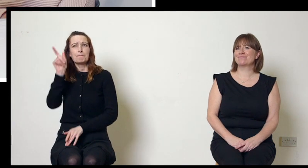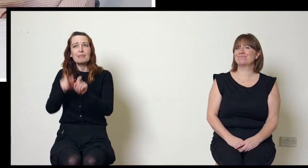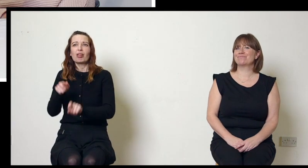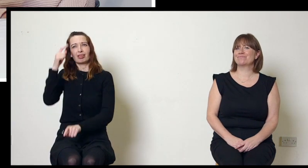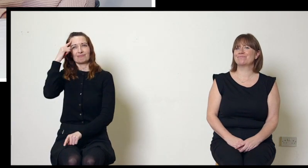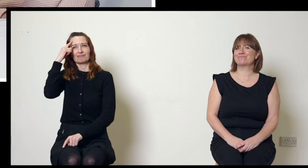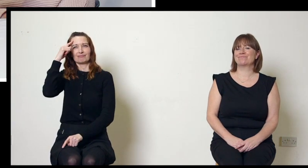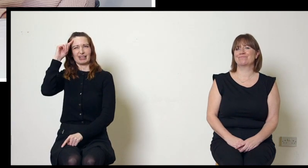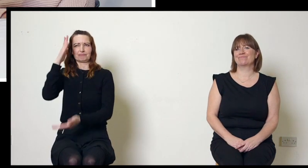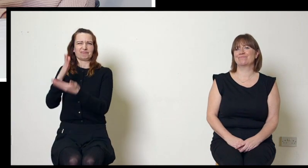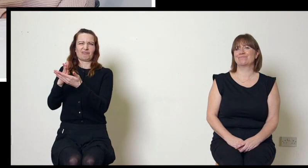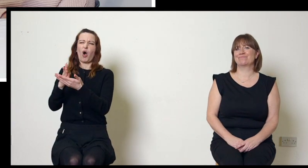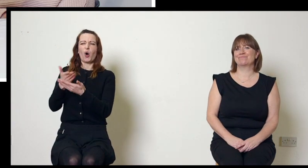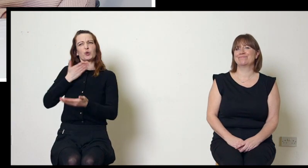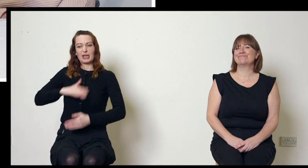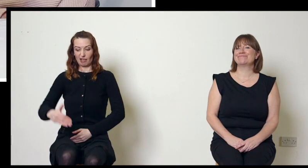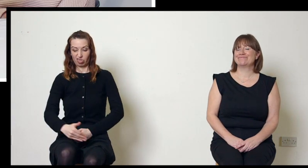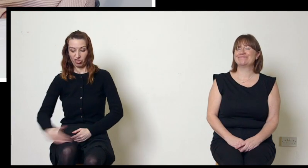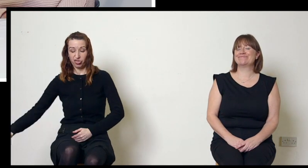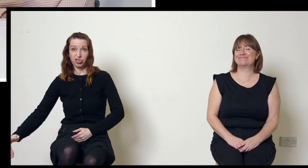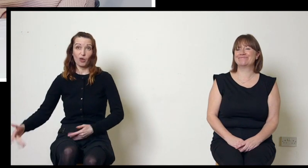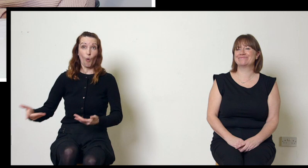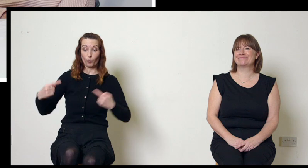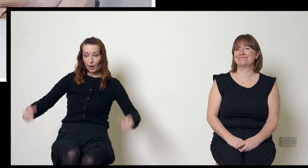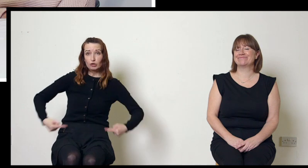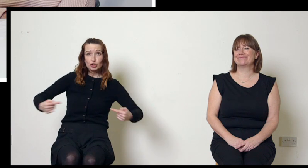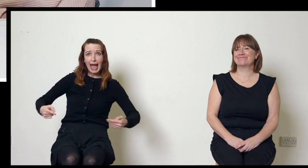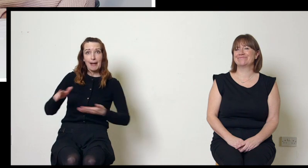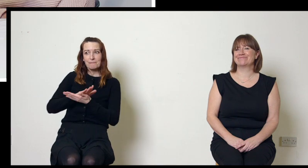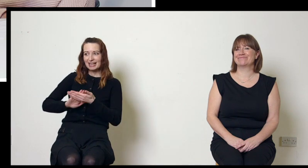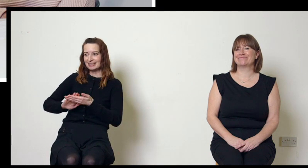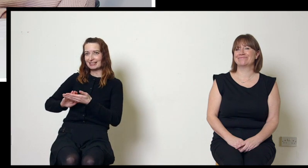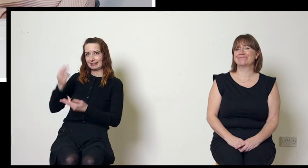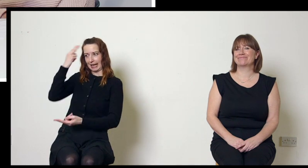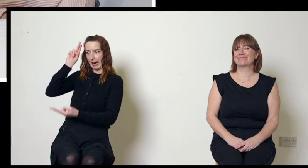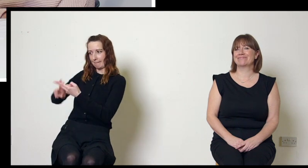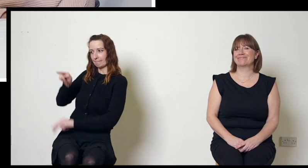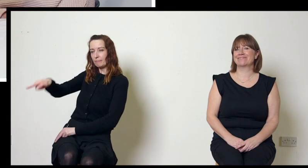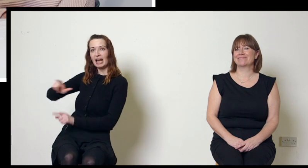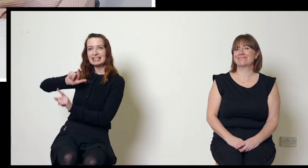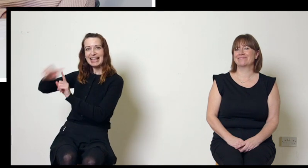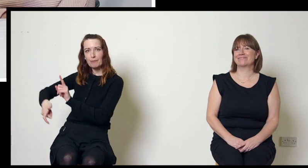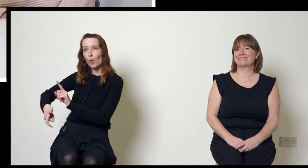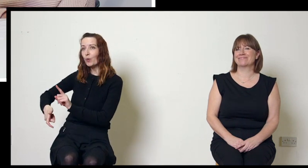you have to have like a leg missing or, you've got to be using a wheelchair to be disabled. Not like I can't hear as much as I used to.